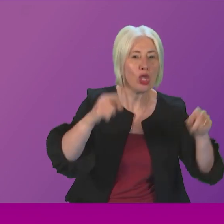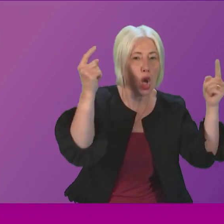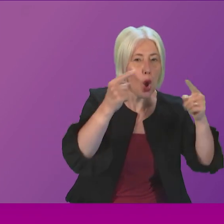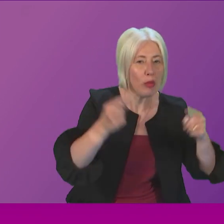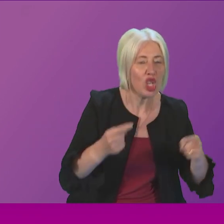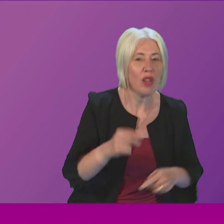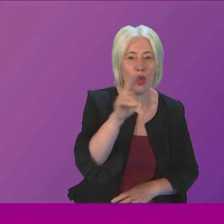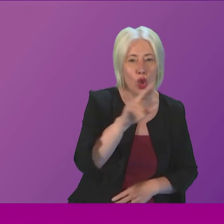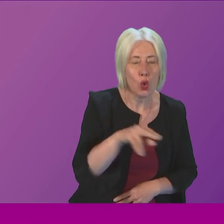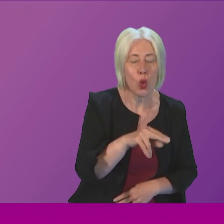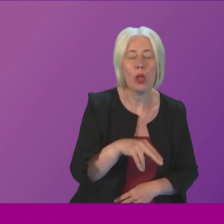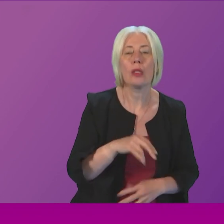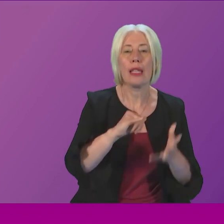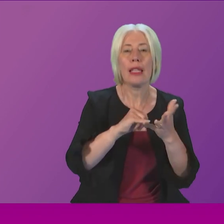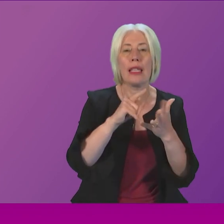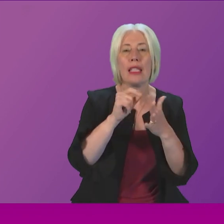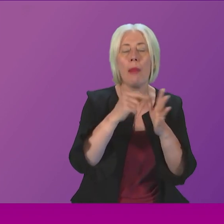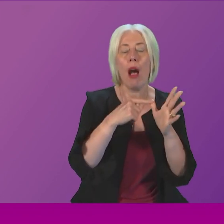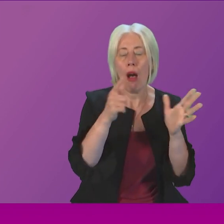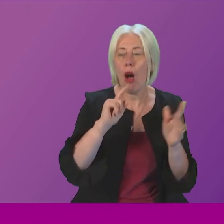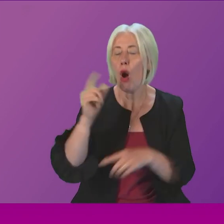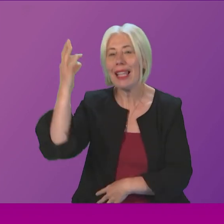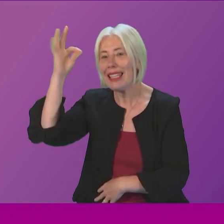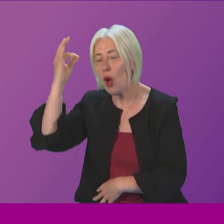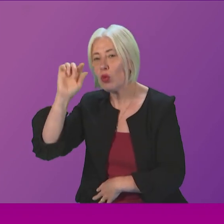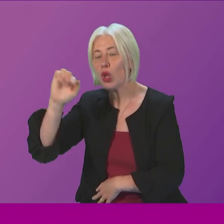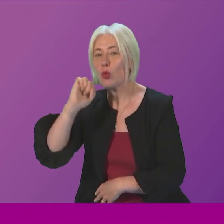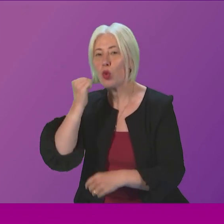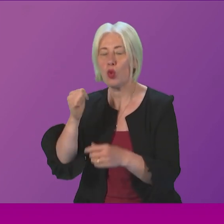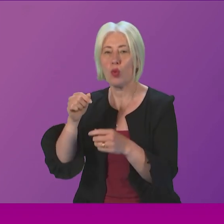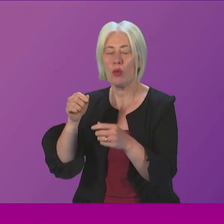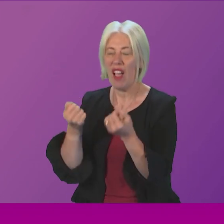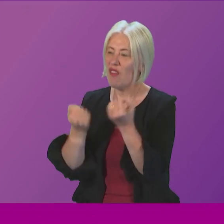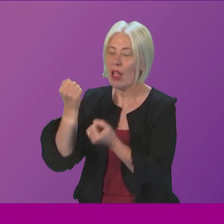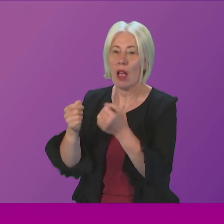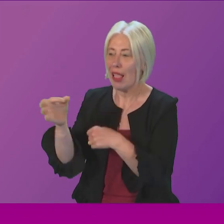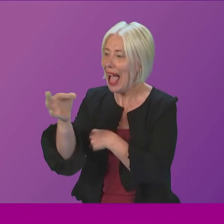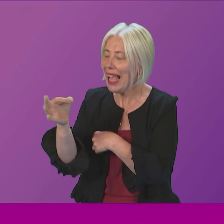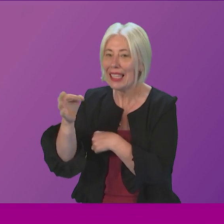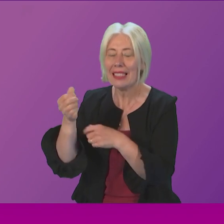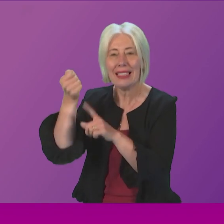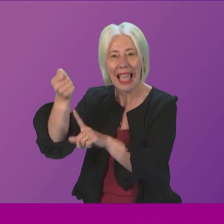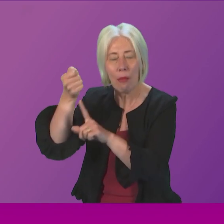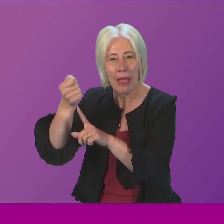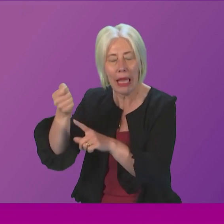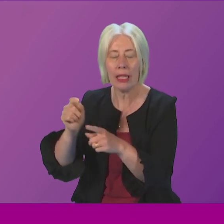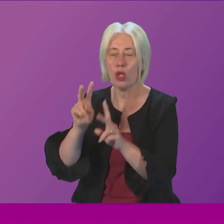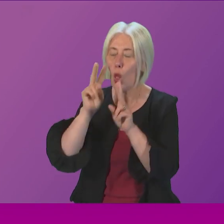for schools, run by the Scottish Environment Protection Agency, to local authorities running vehicle island campaigns and businesses engaging with staff on eco-friendly commuting.